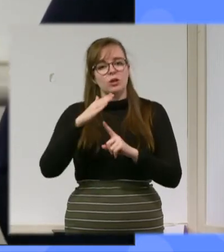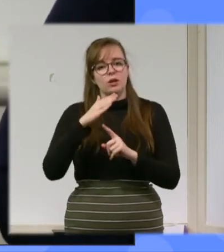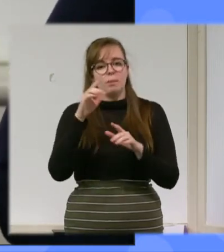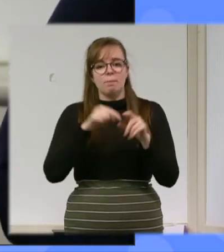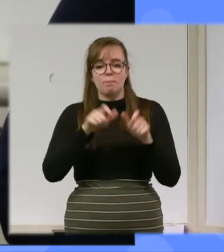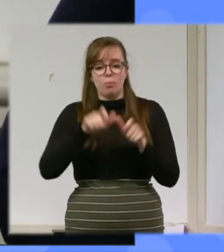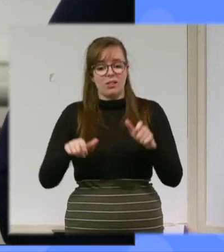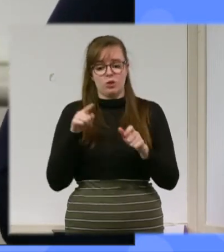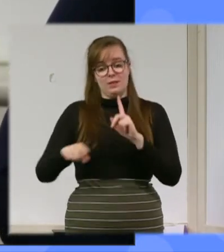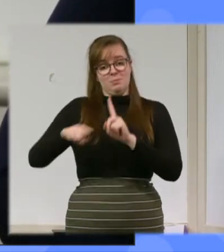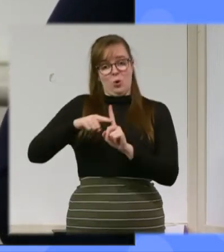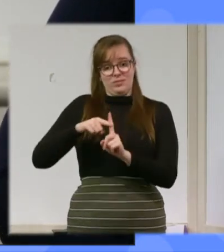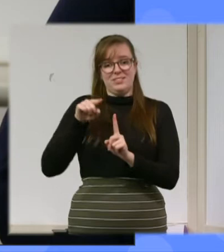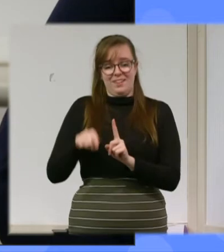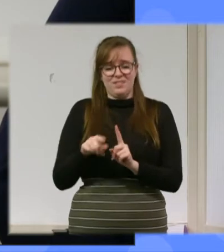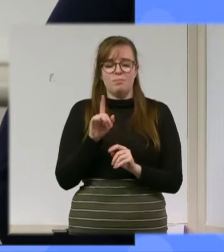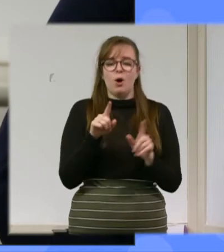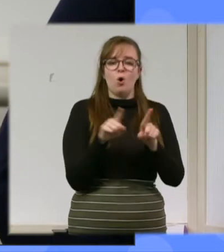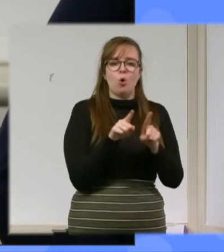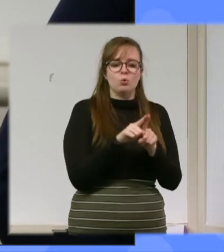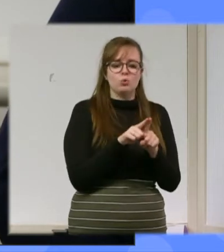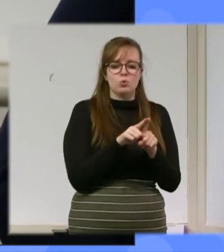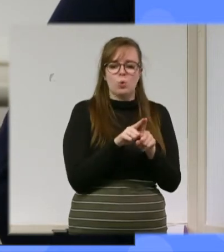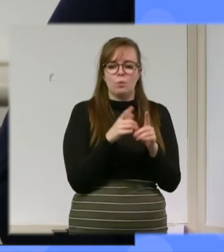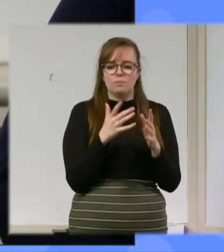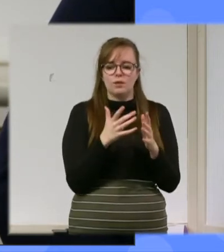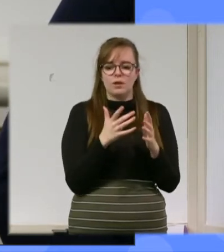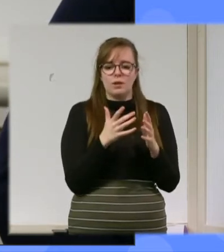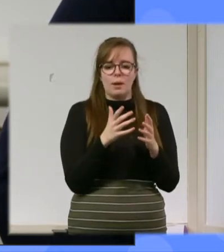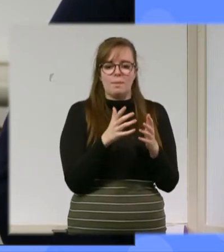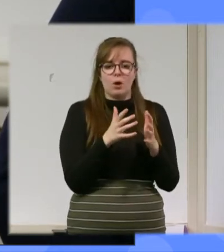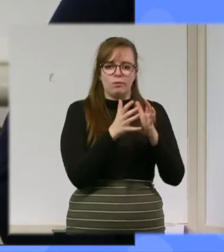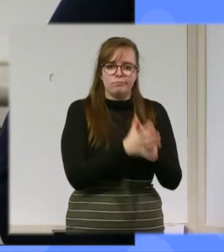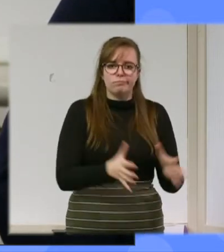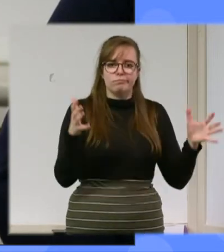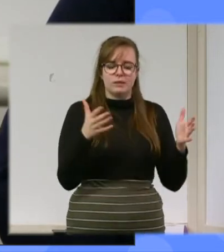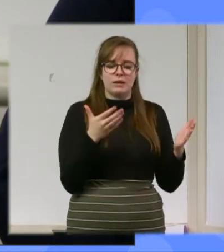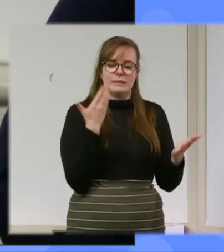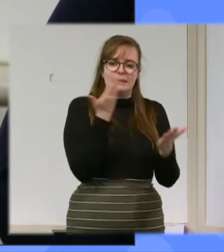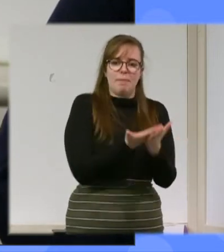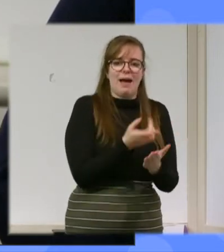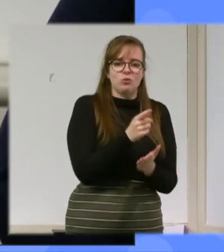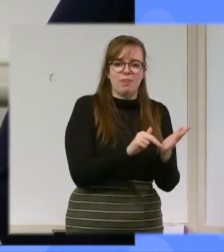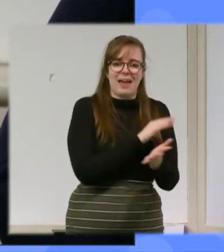and but also in terms of increasing demand and on the NHS particularly in